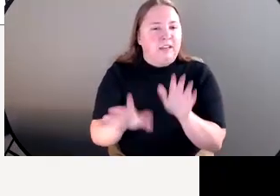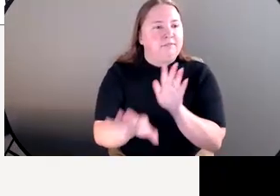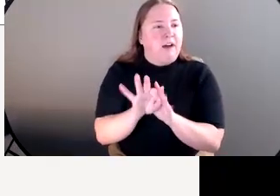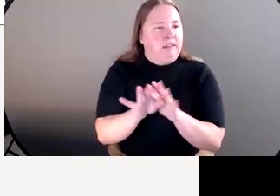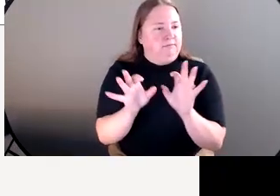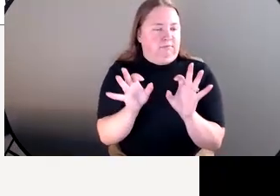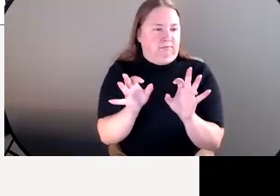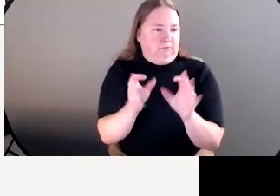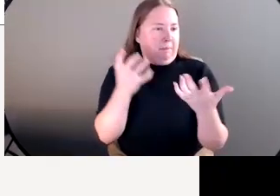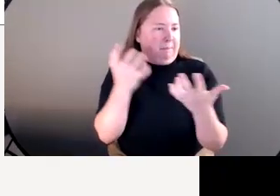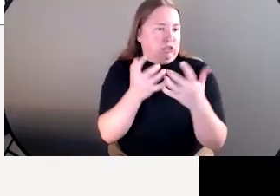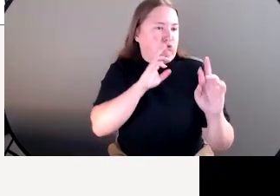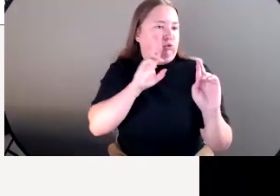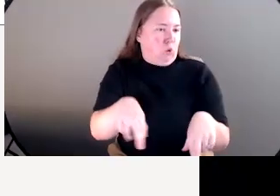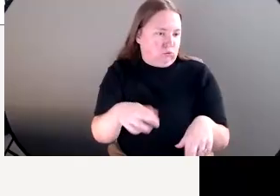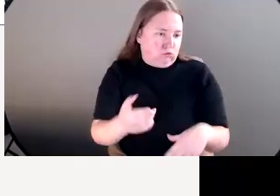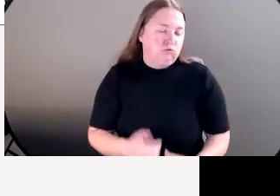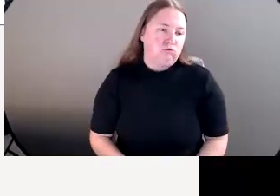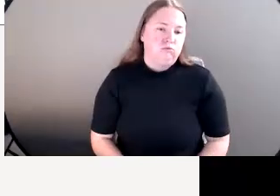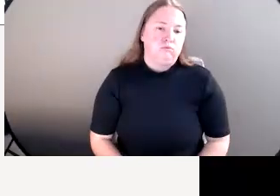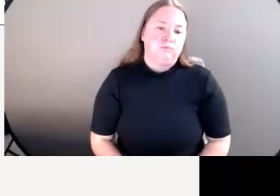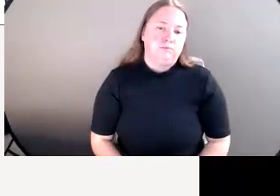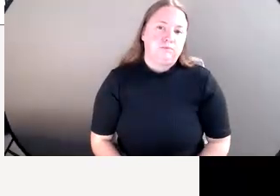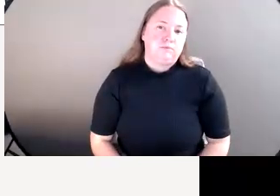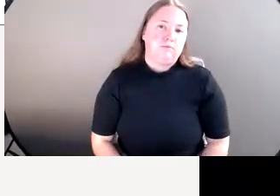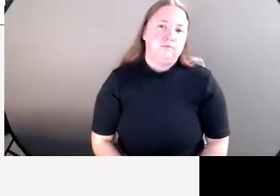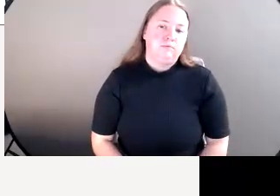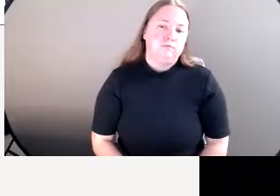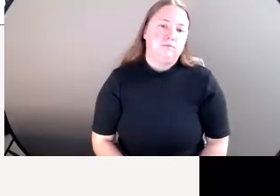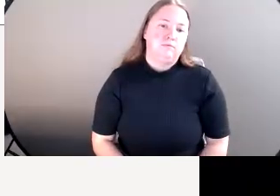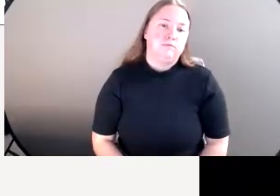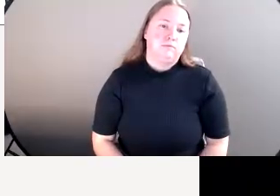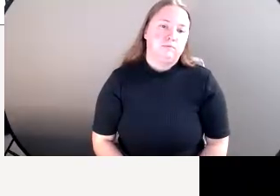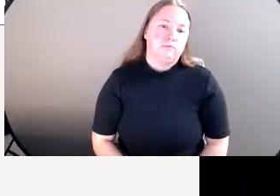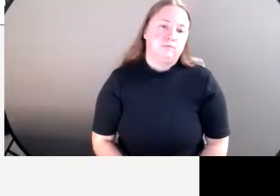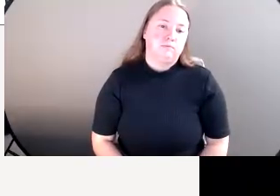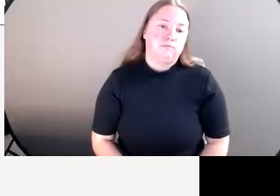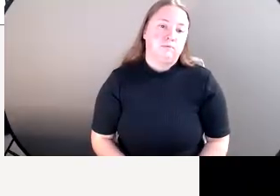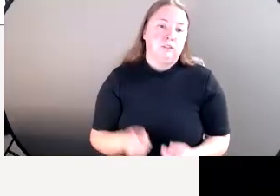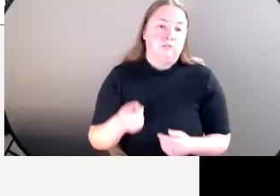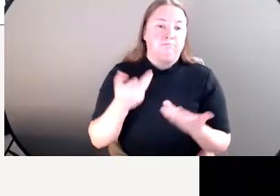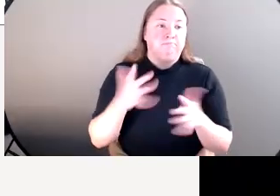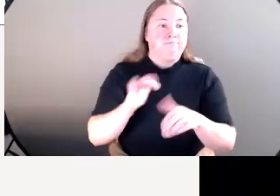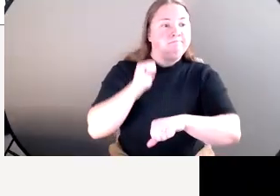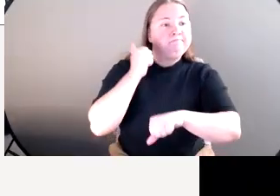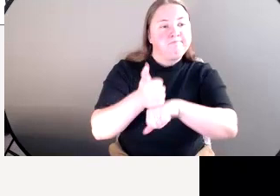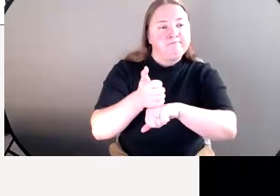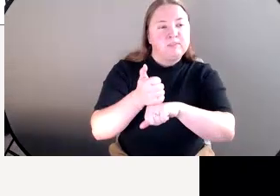based on what we're trying to look for. And so, it is enabled in smart search here.